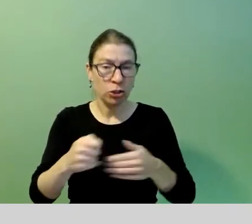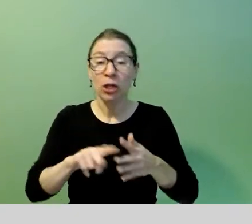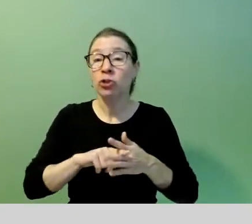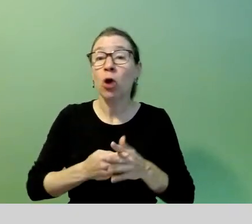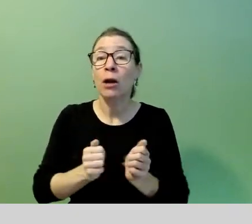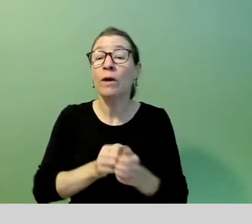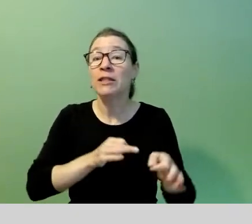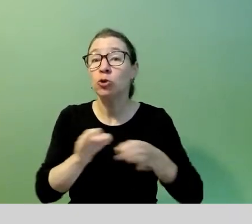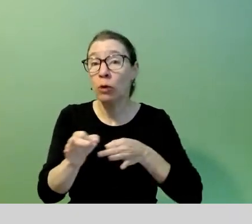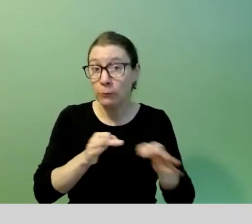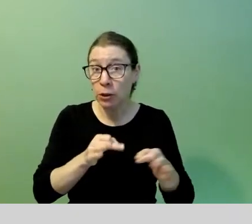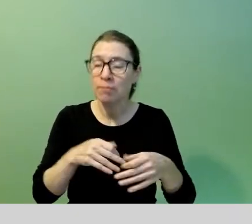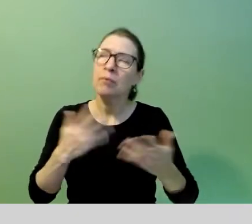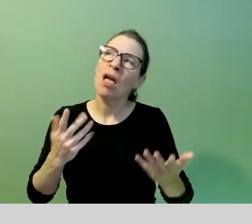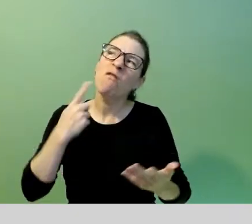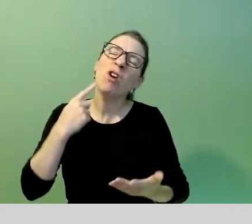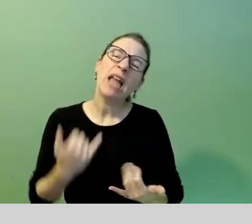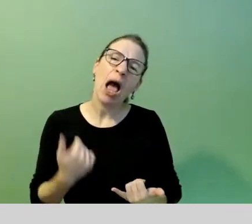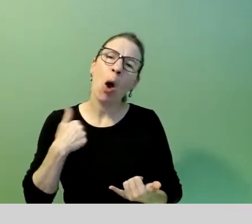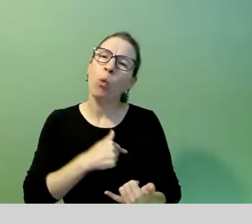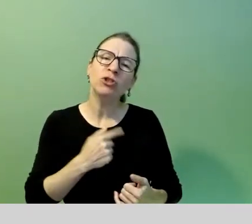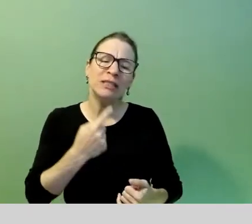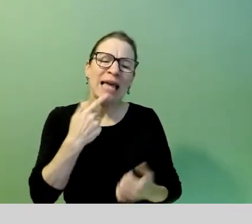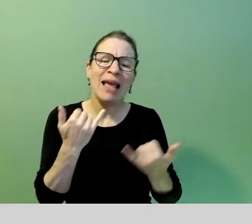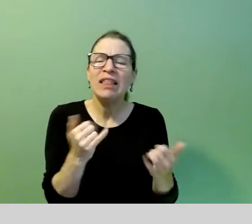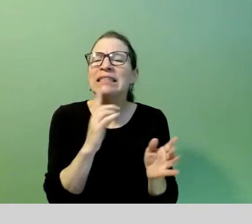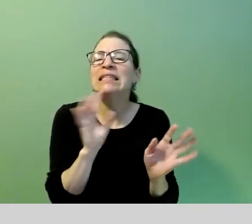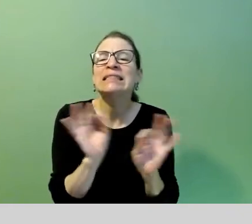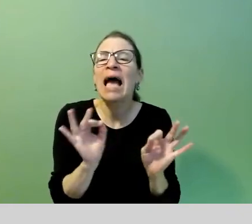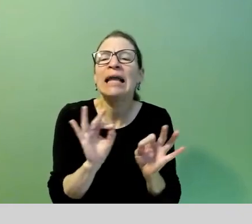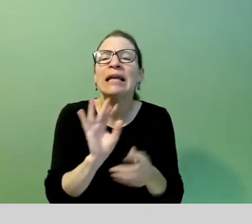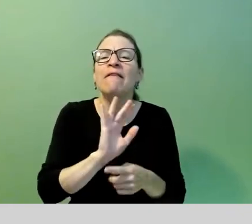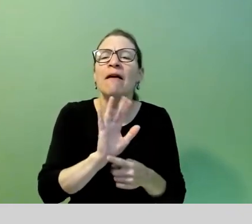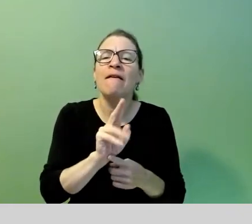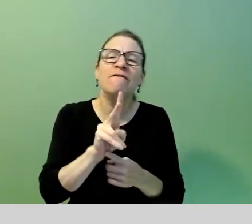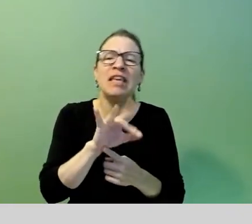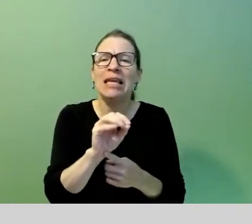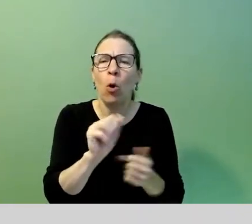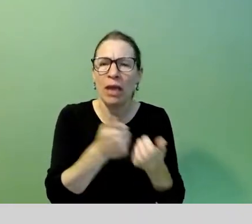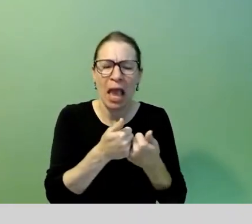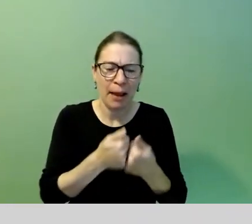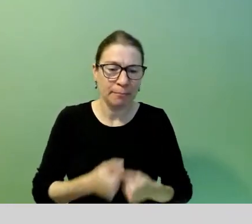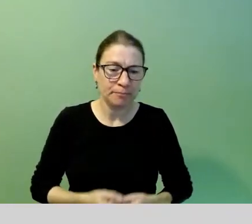For now, let's just say this project is a tiny video game. Now the author, I'm Piper Thunstrom,